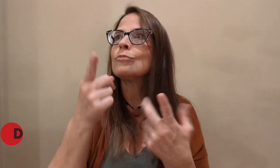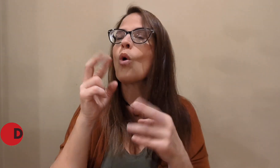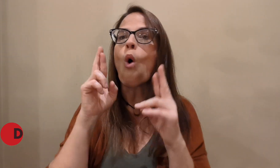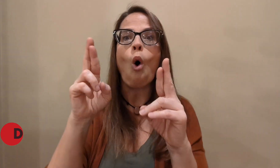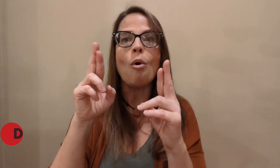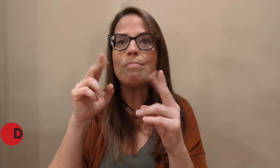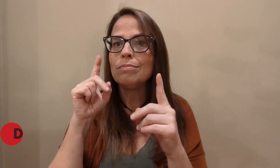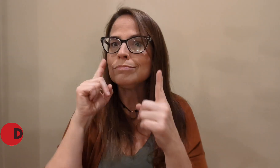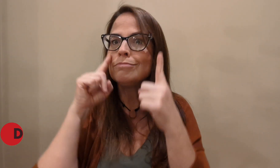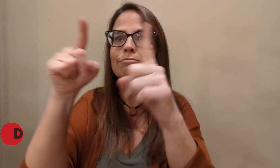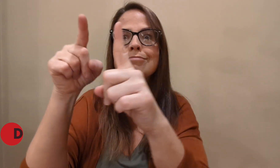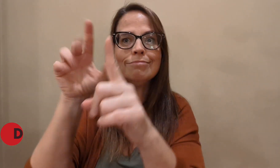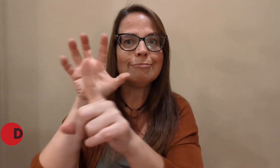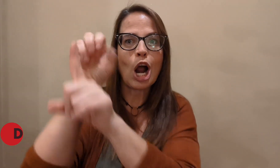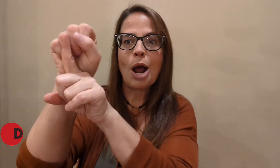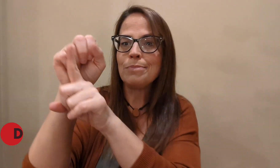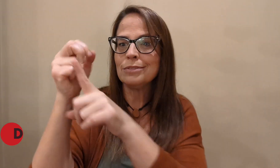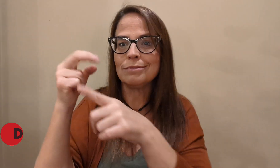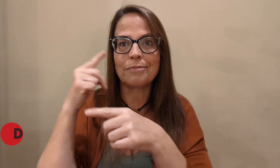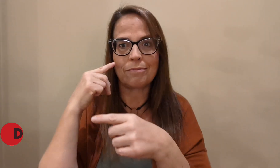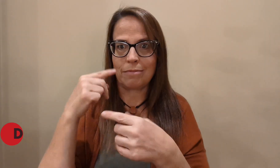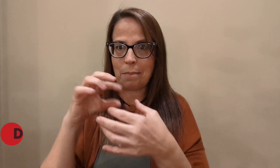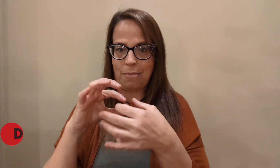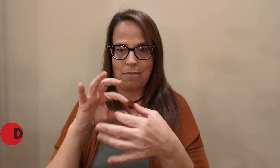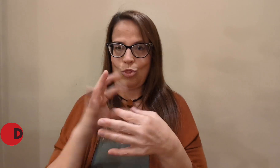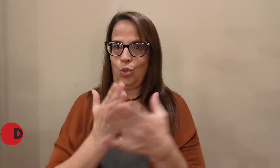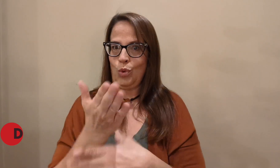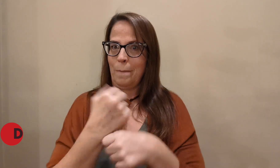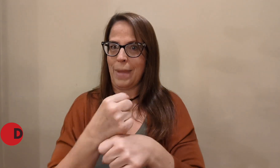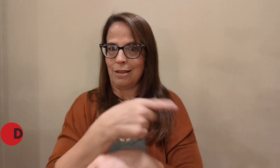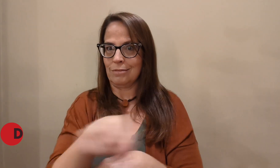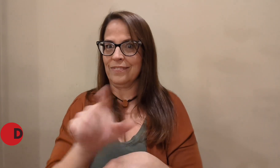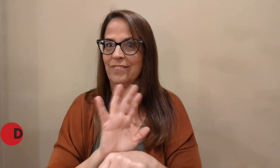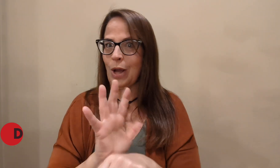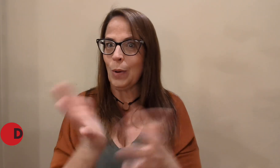[ROBYN]: What do you hope to accomplish (succeed) by doing these videos?